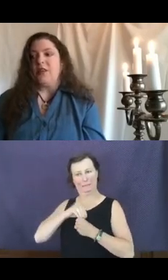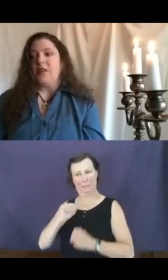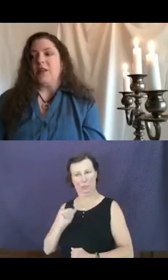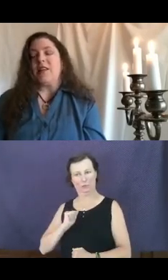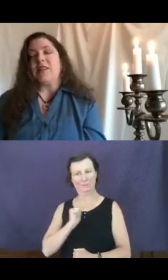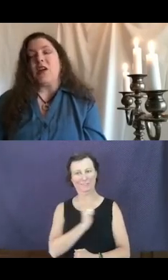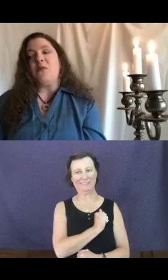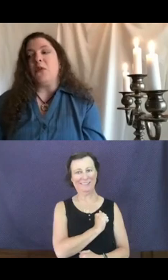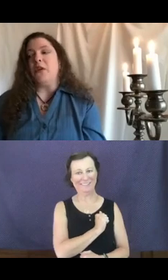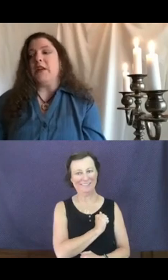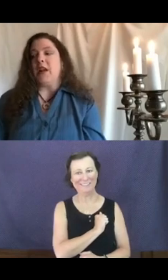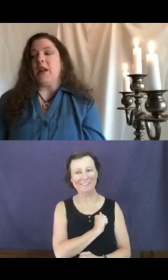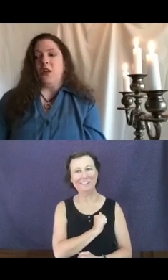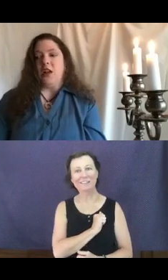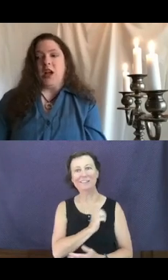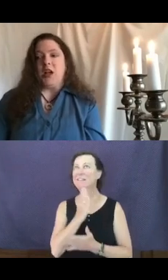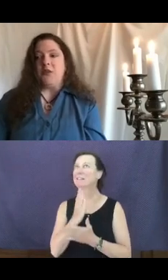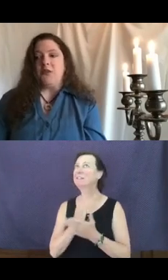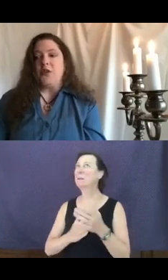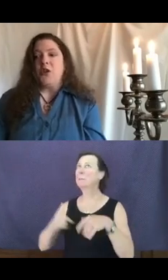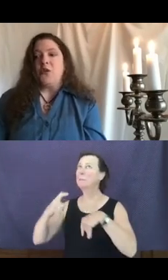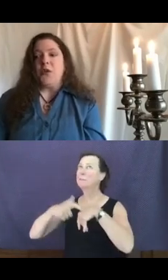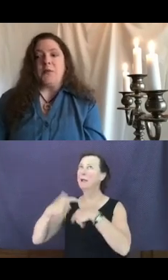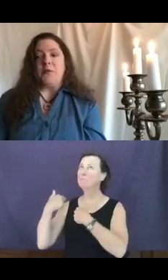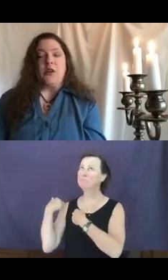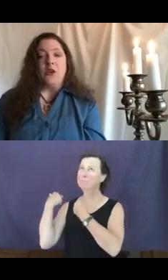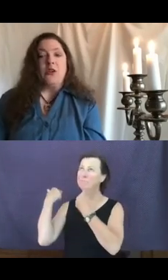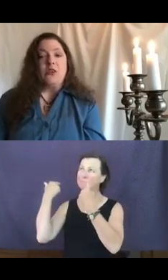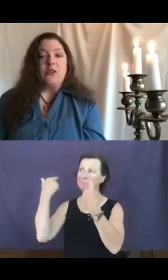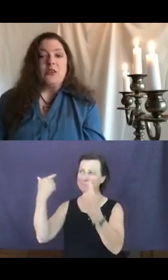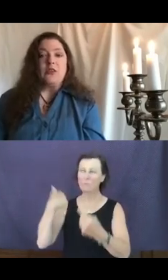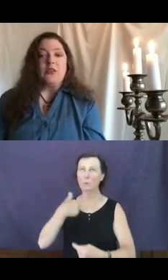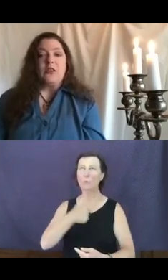At some point in our lives we have been hurt -